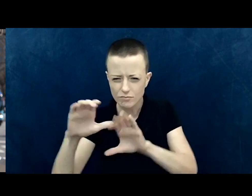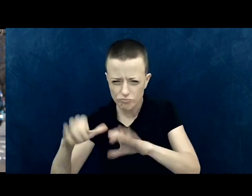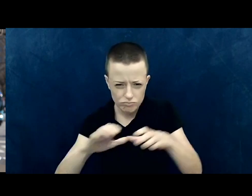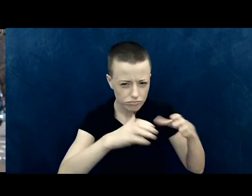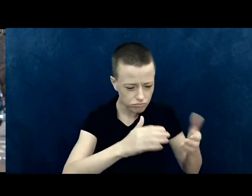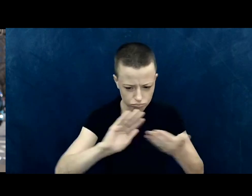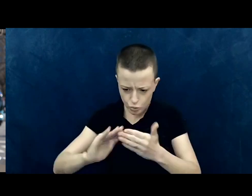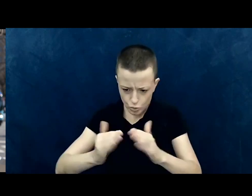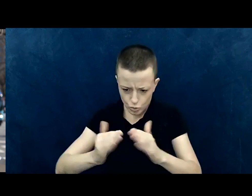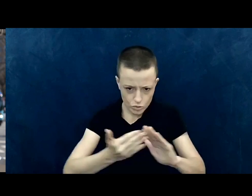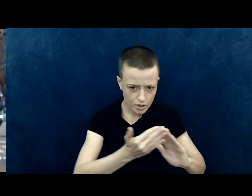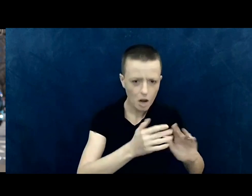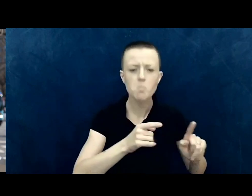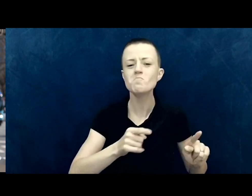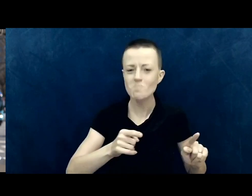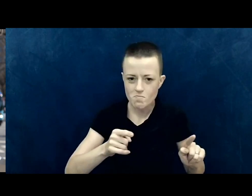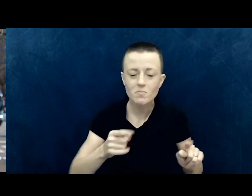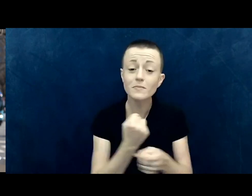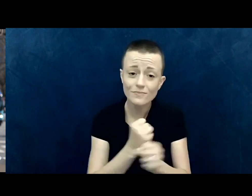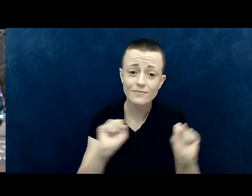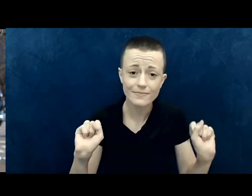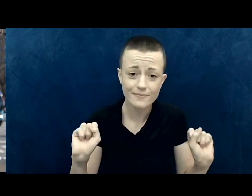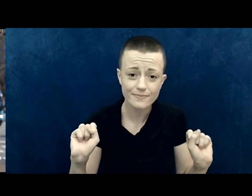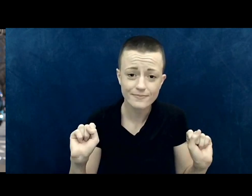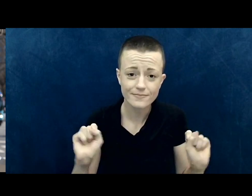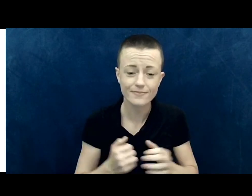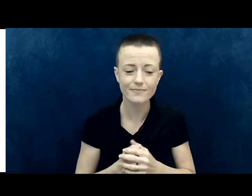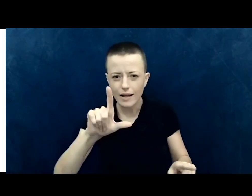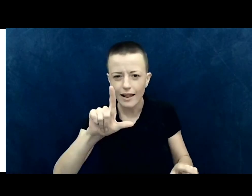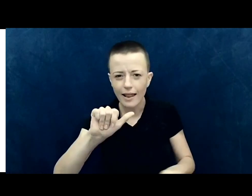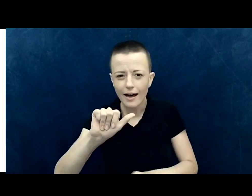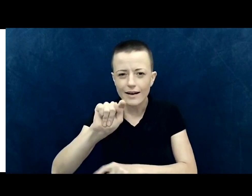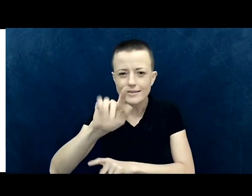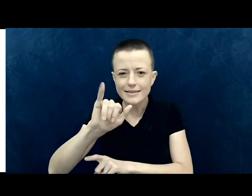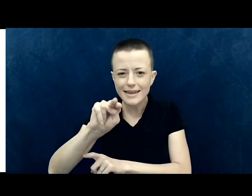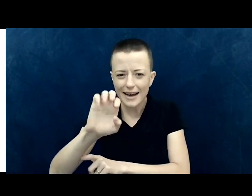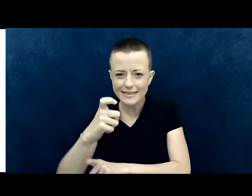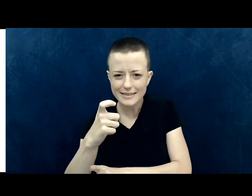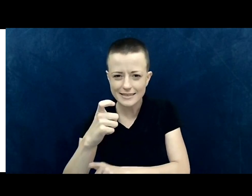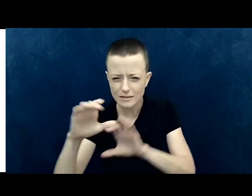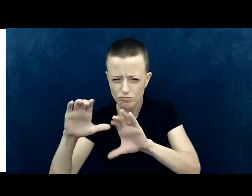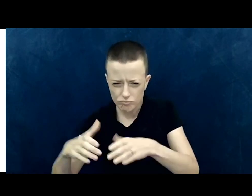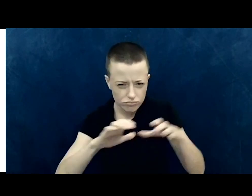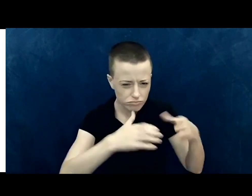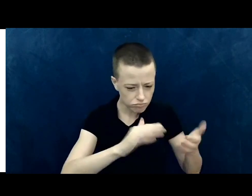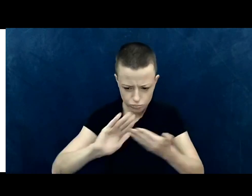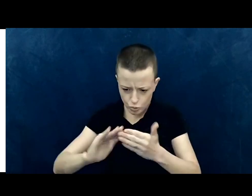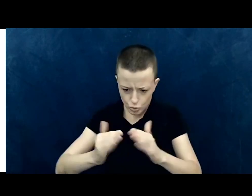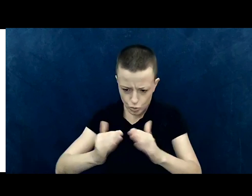The vaccines were equally effective in all groups. Almost everyone in Ontario who is sick with COVID-19